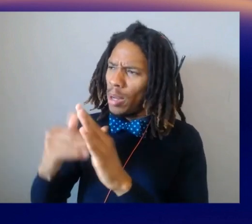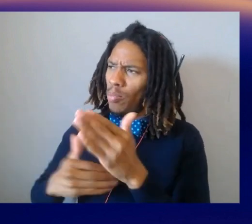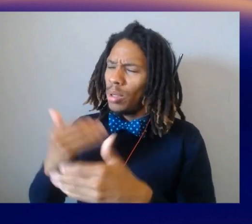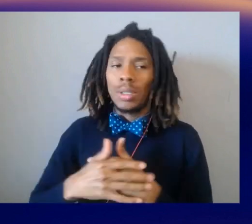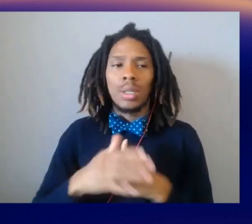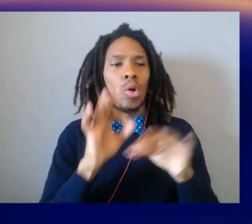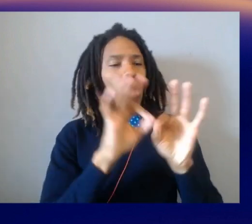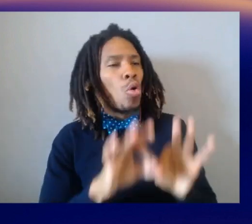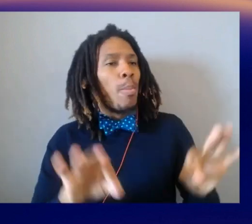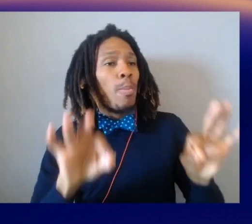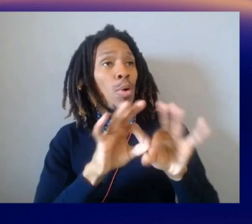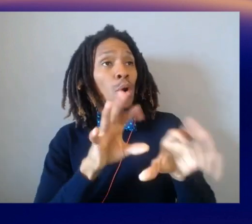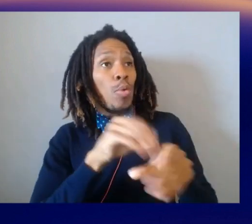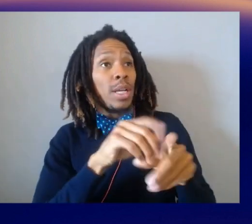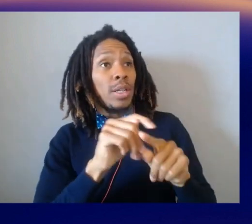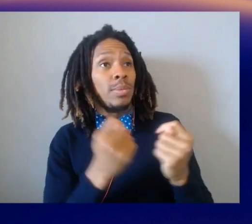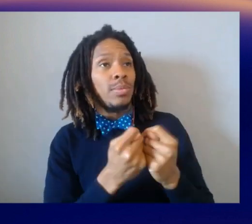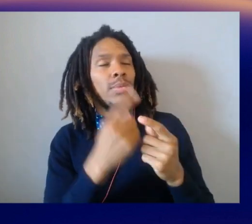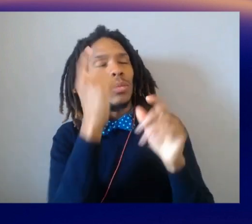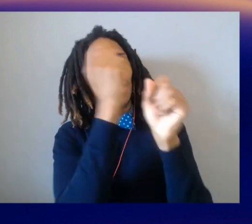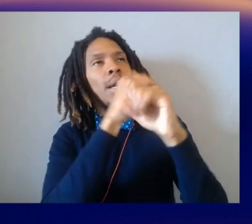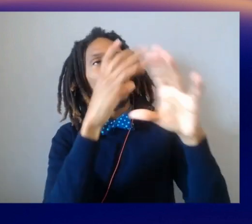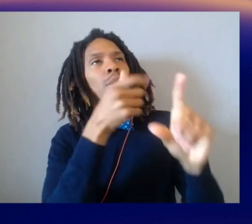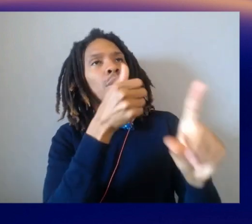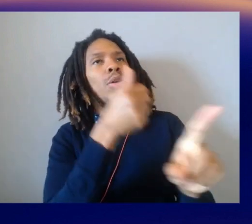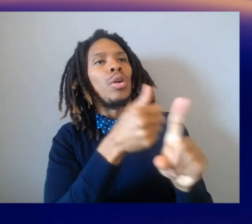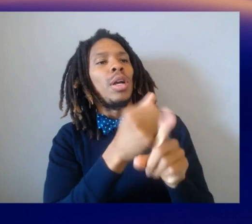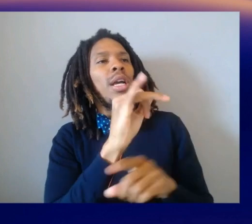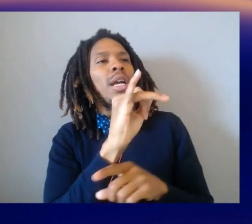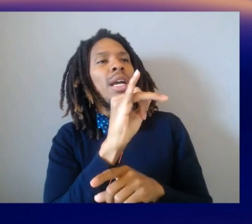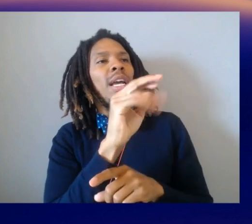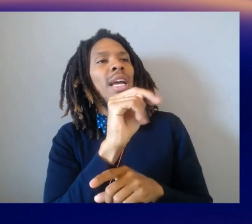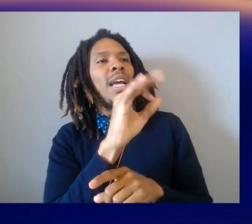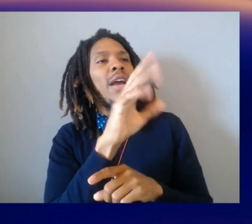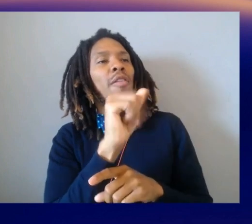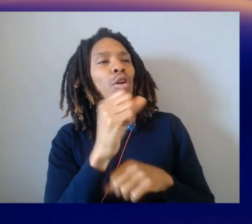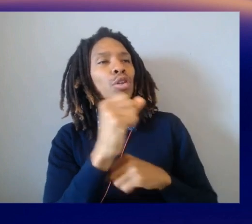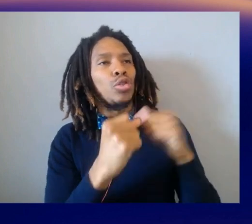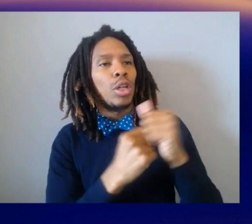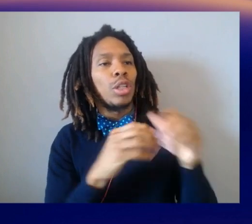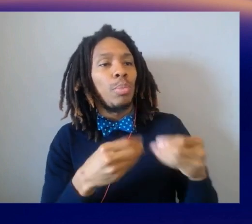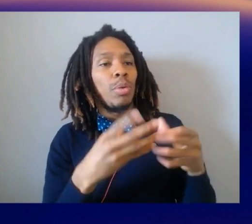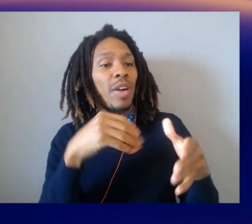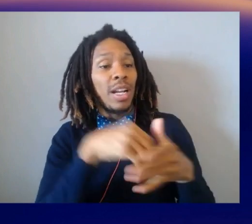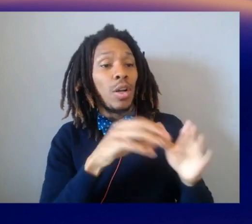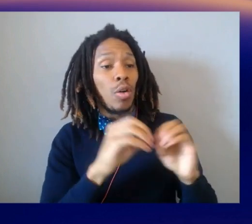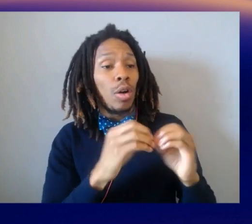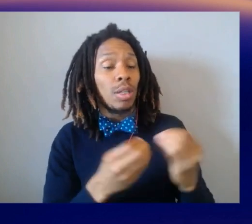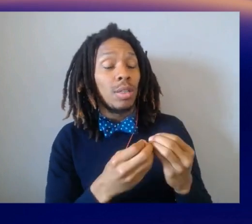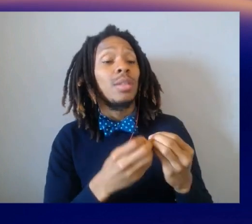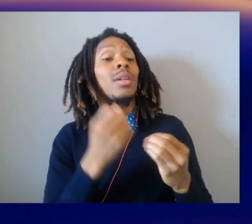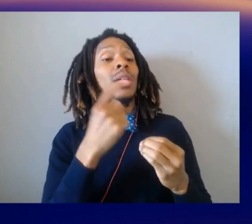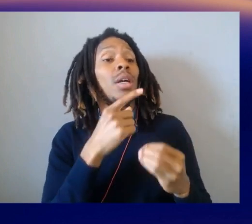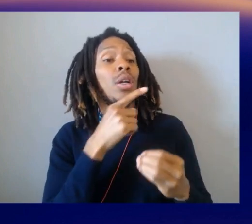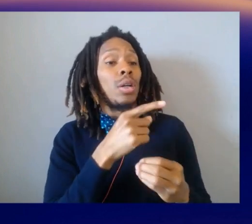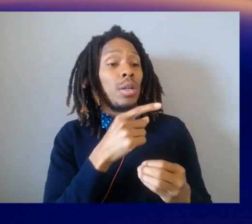Imagine that you are the infrastructure provider inside of your organization. But at some point you're handing off this infrastructure